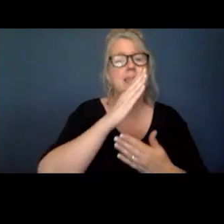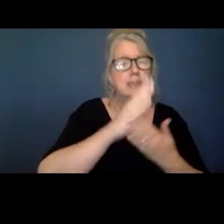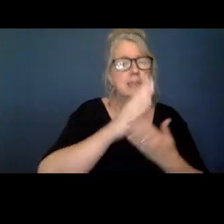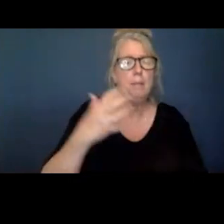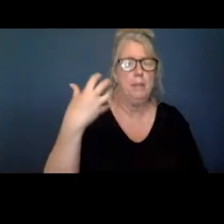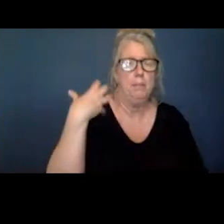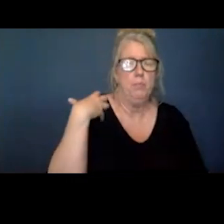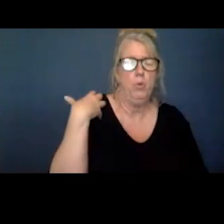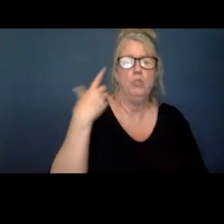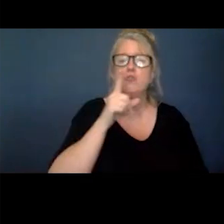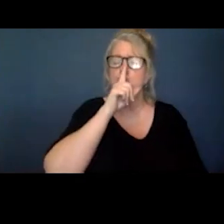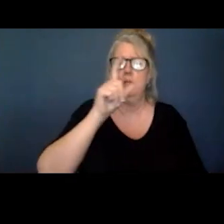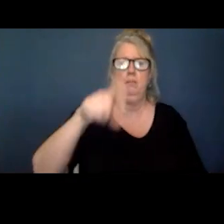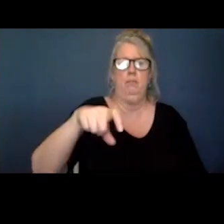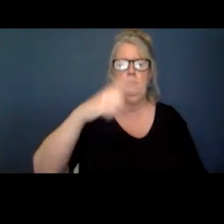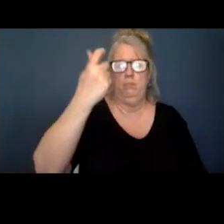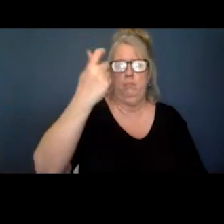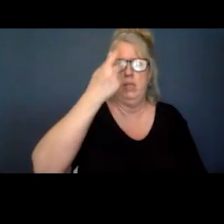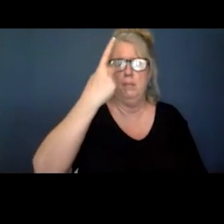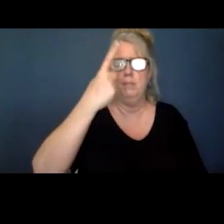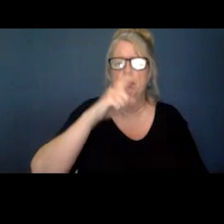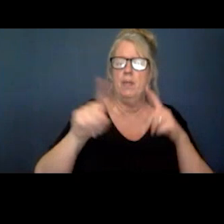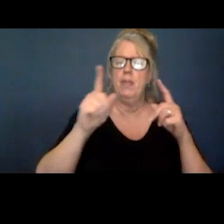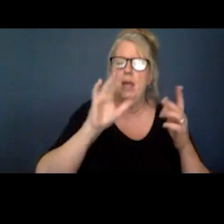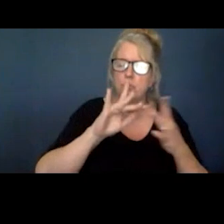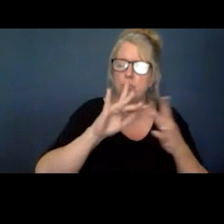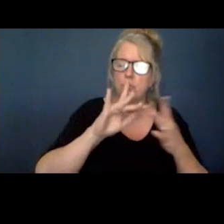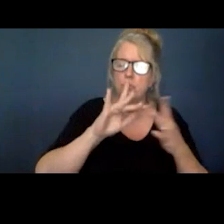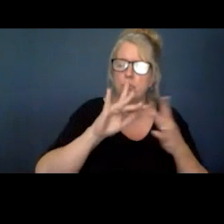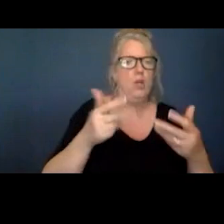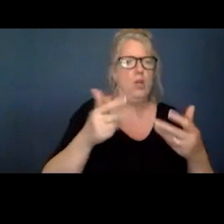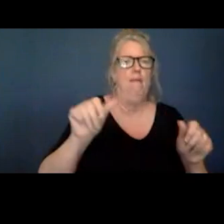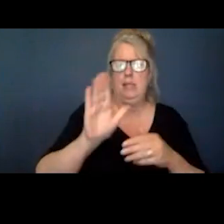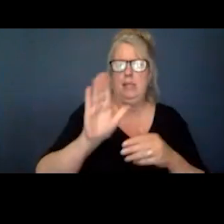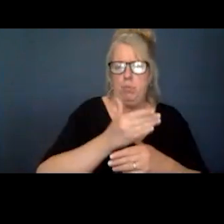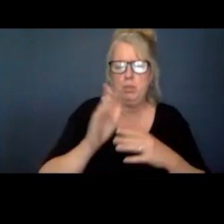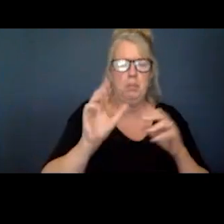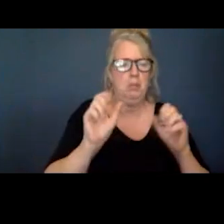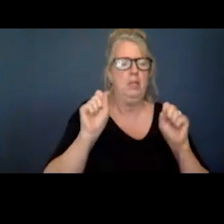really need to understand the return on investment of any partnership. This can be a presentation